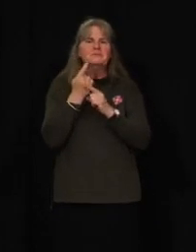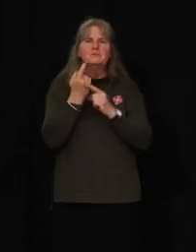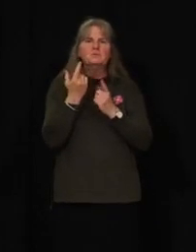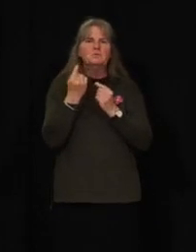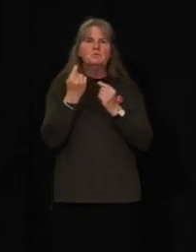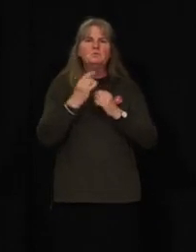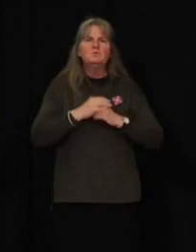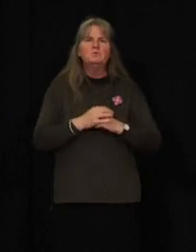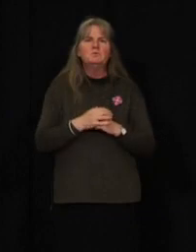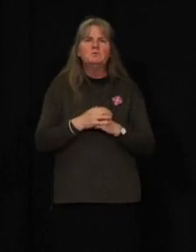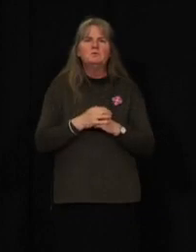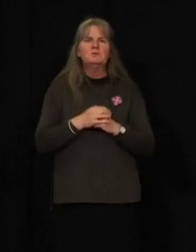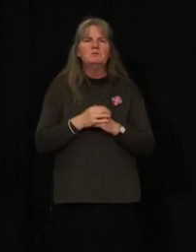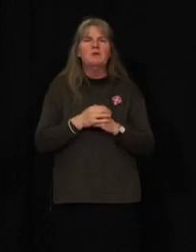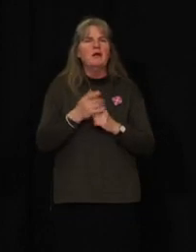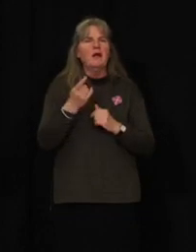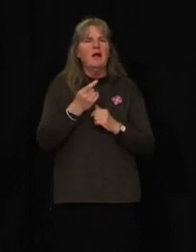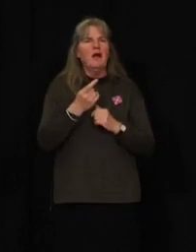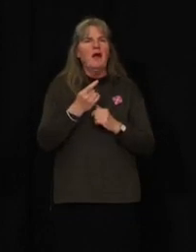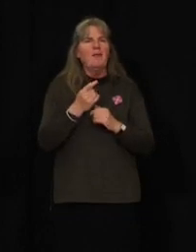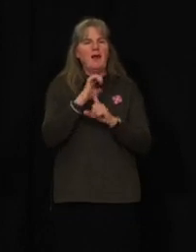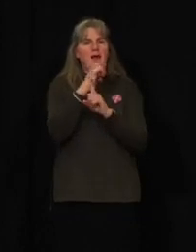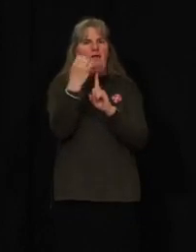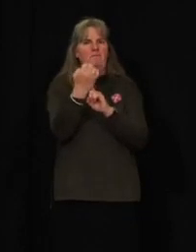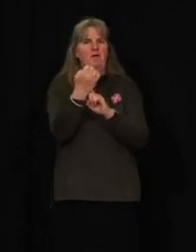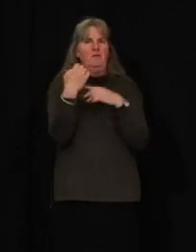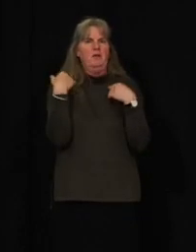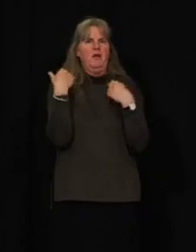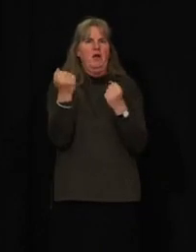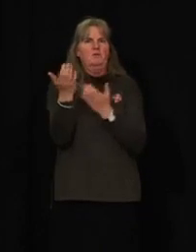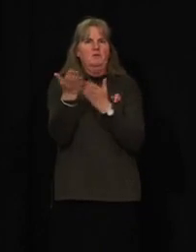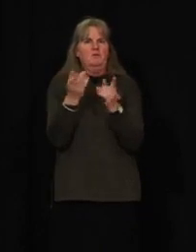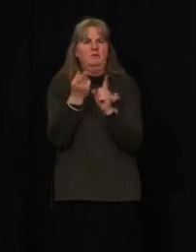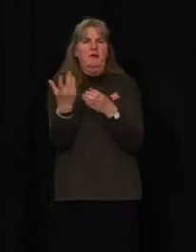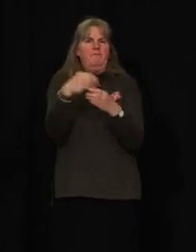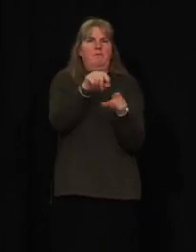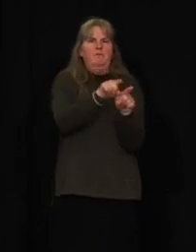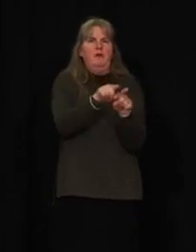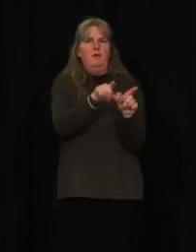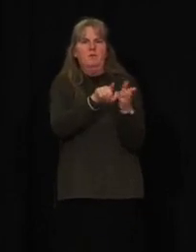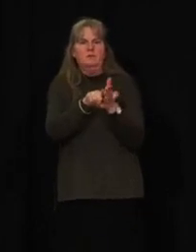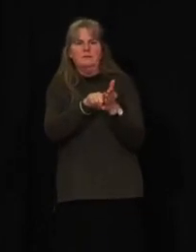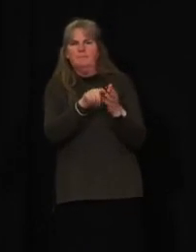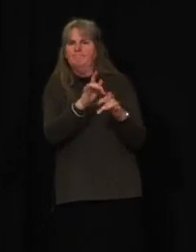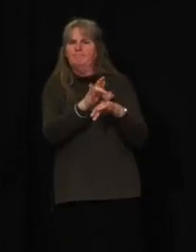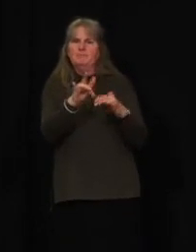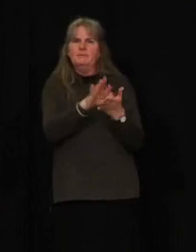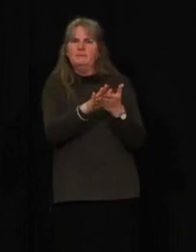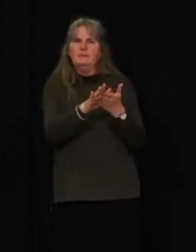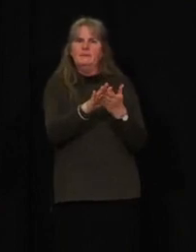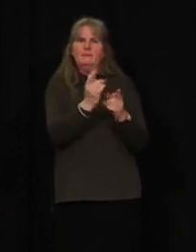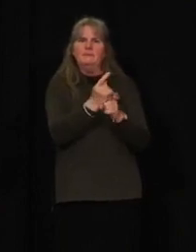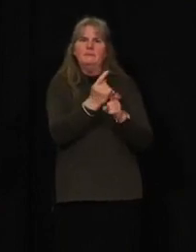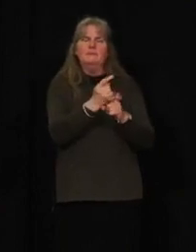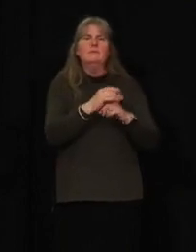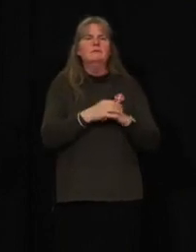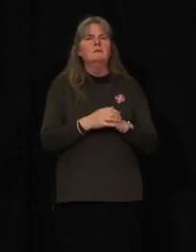sanitation and that is under direction from environmental health services. So we will not put the